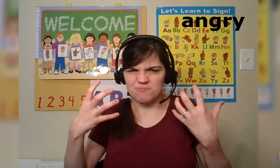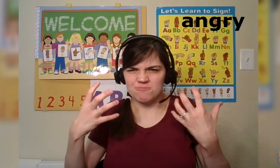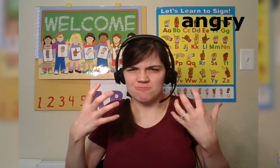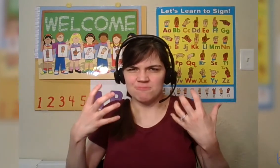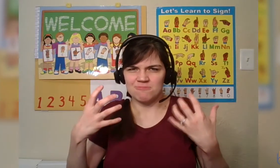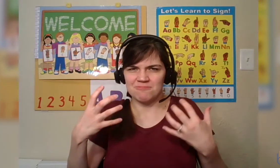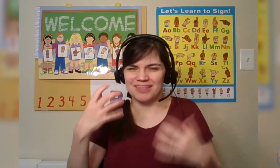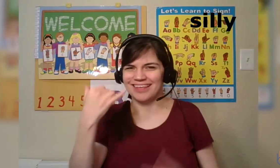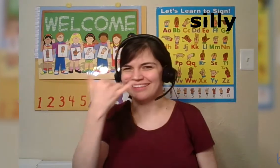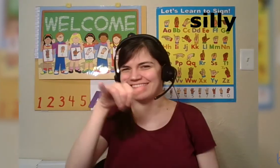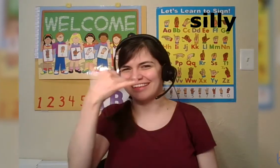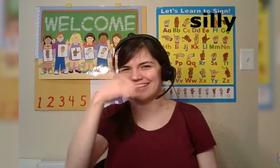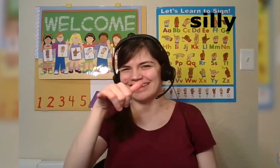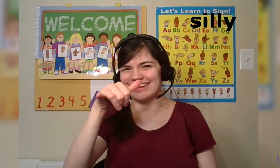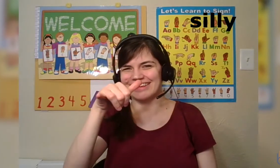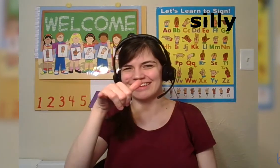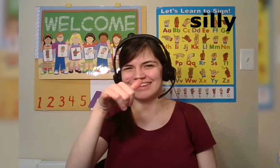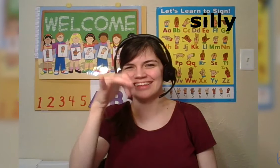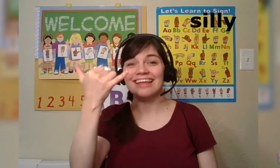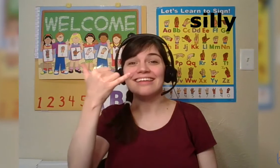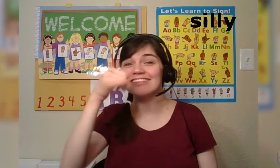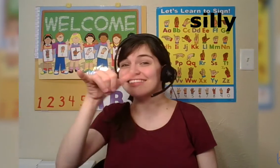Silly. Silly.